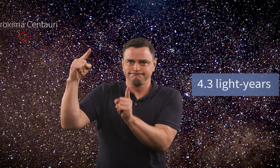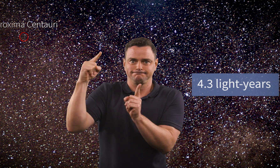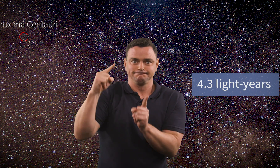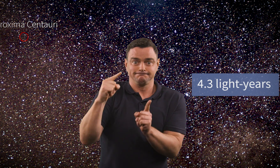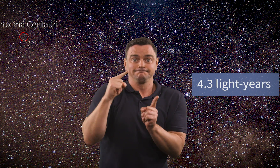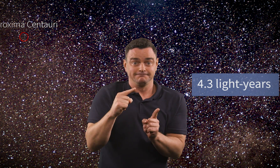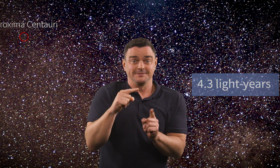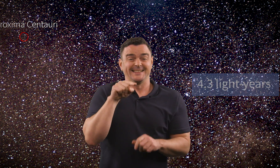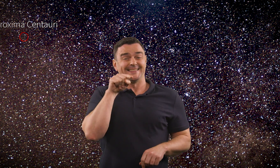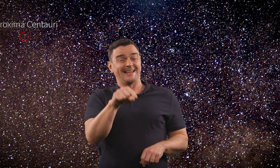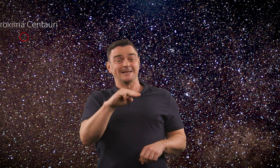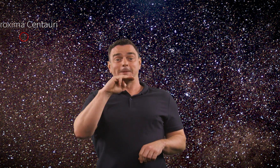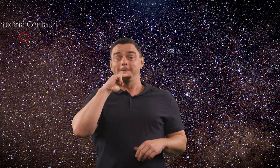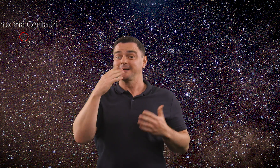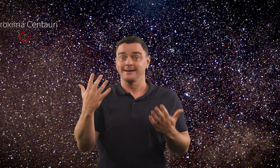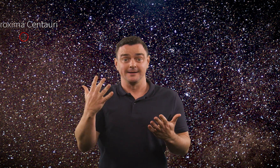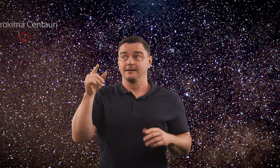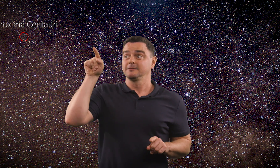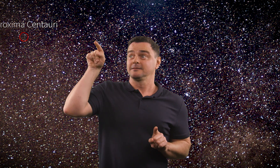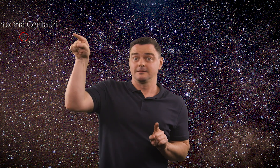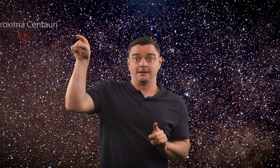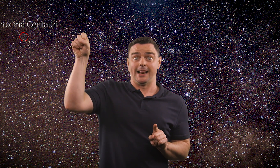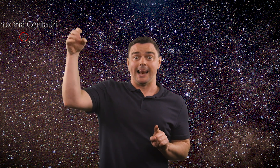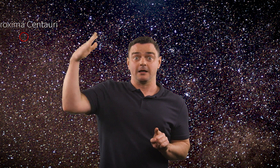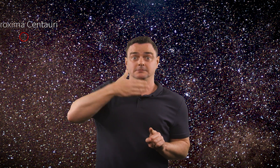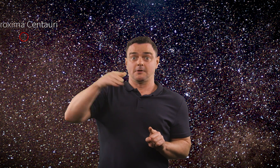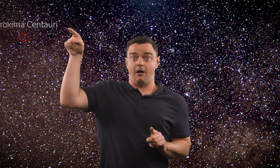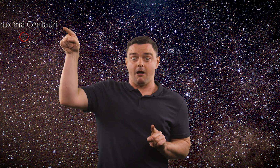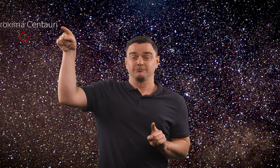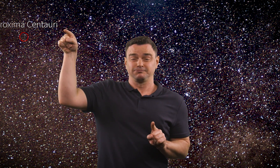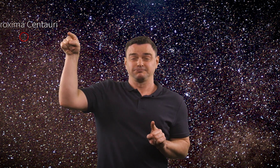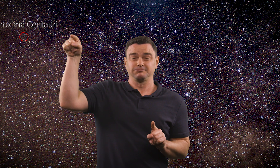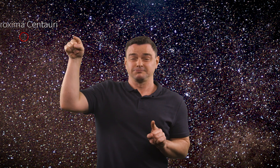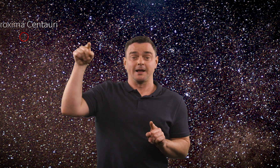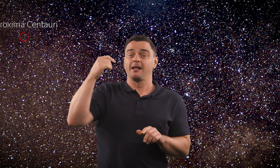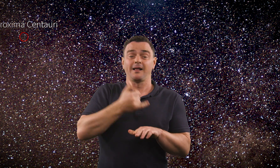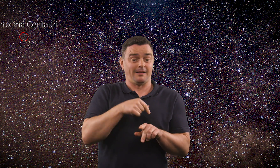more than four times the length of a light-year. So that means we have to wait more than four